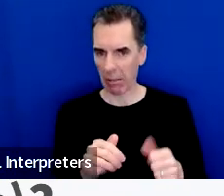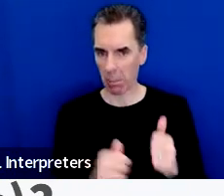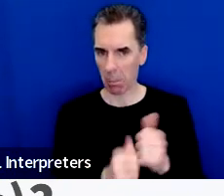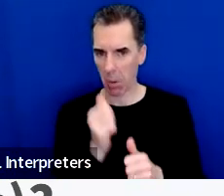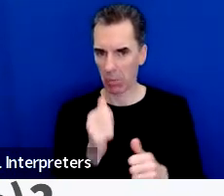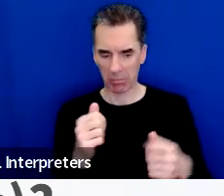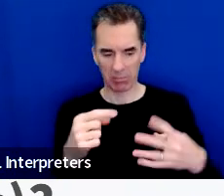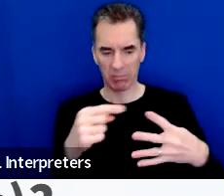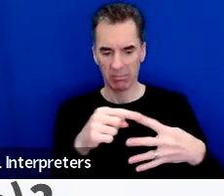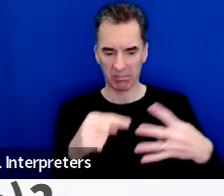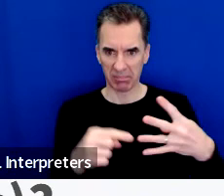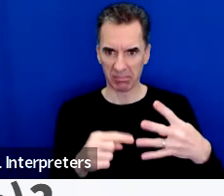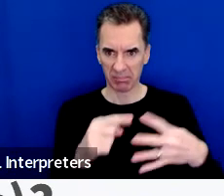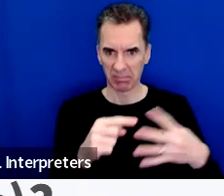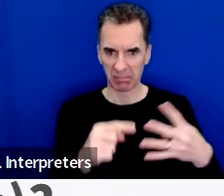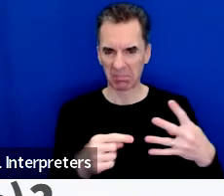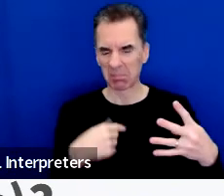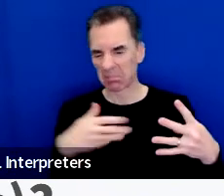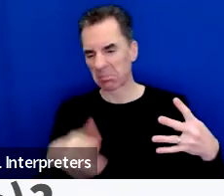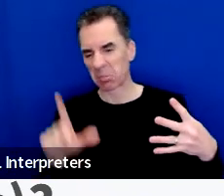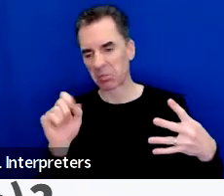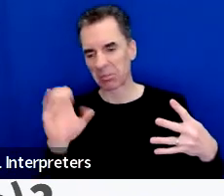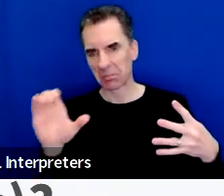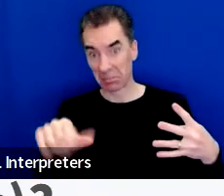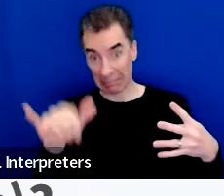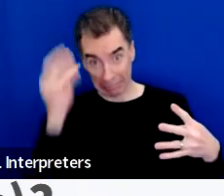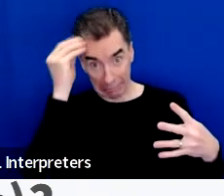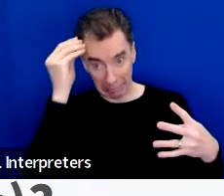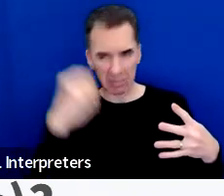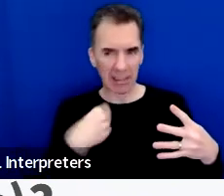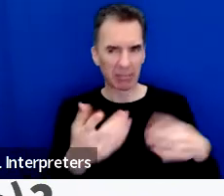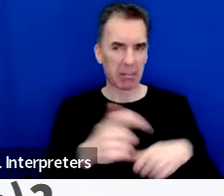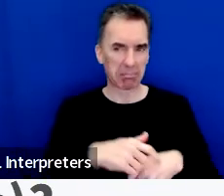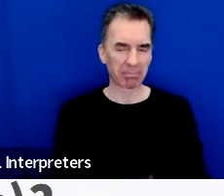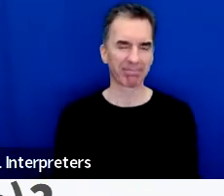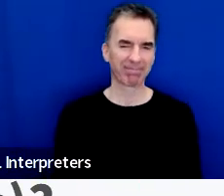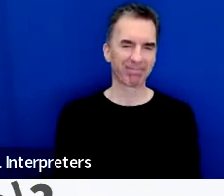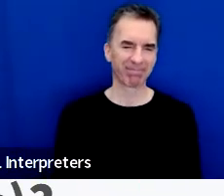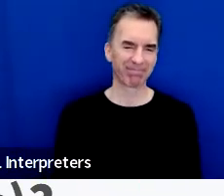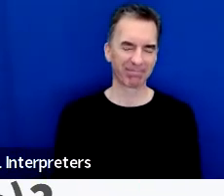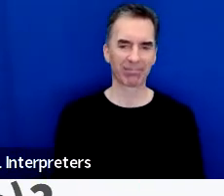I'll give like 20 more seconds if you're still trying to get in and respond